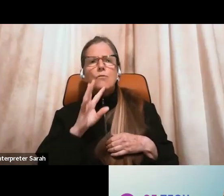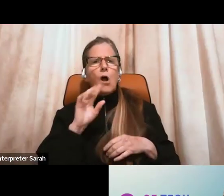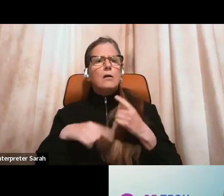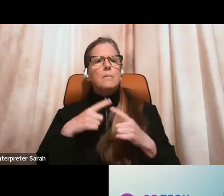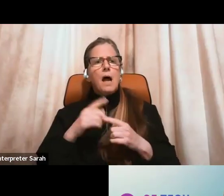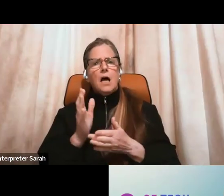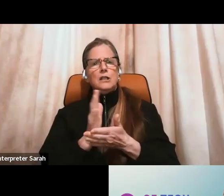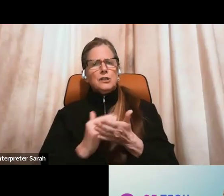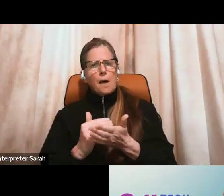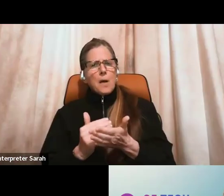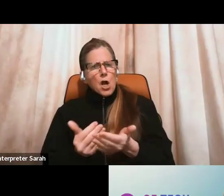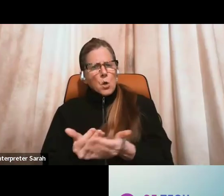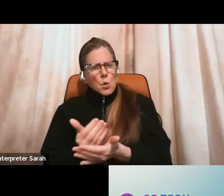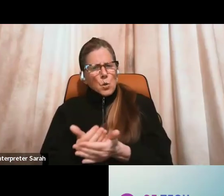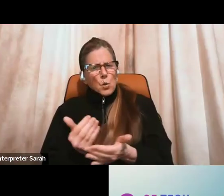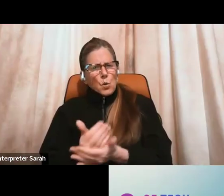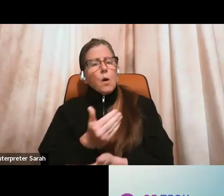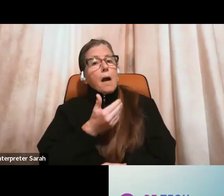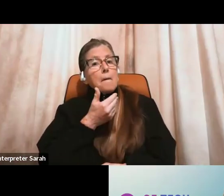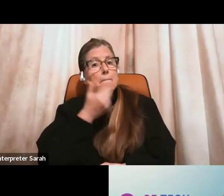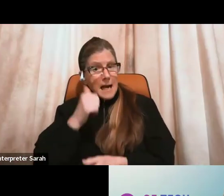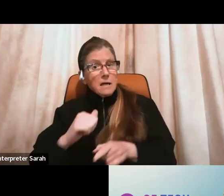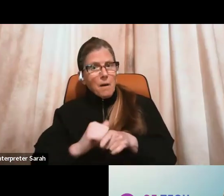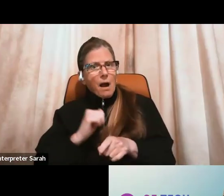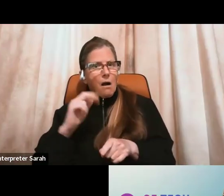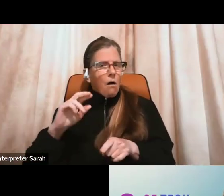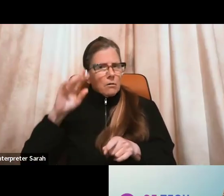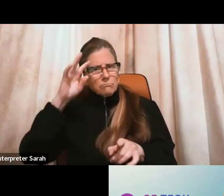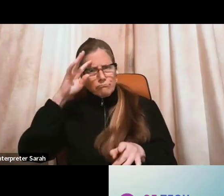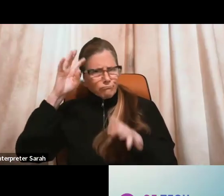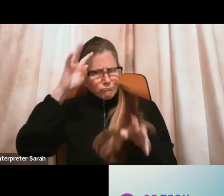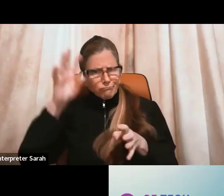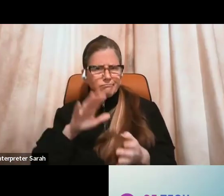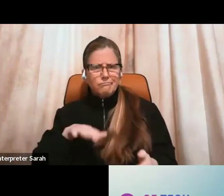best practices or innovative approaches to technology accessibility. You talked about